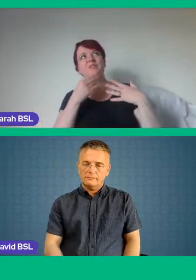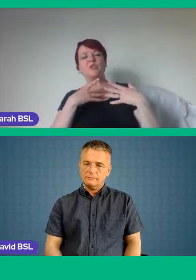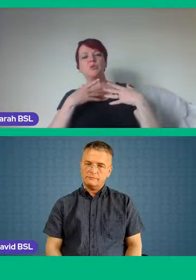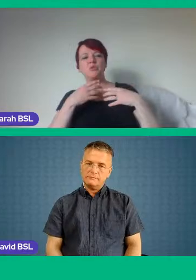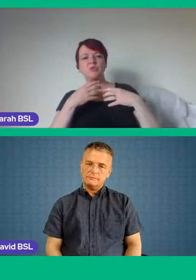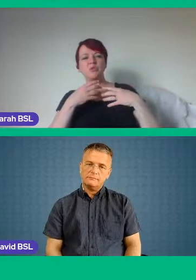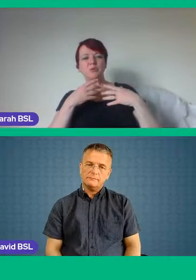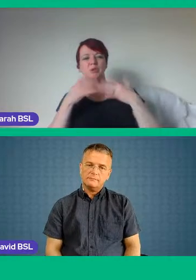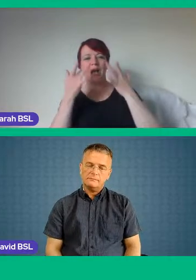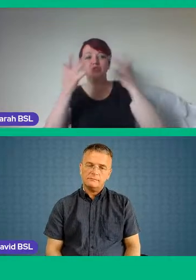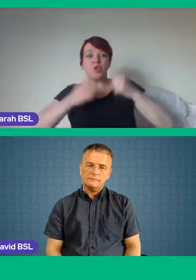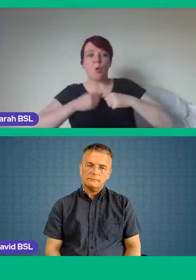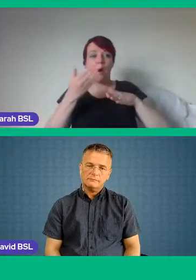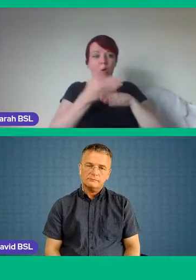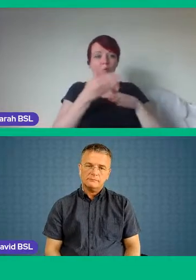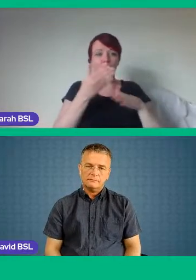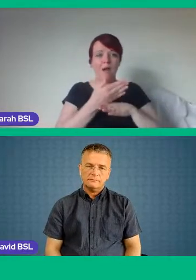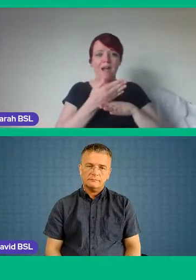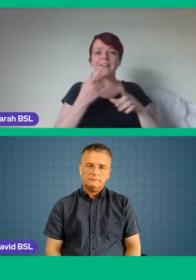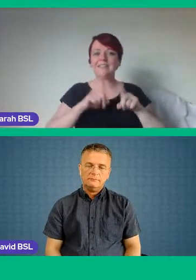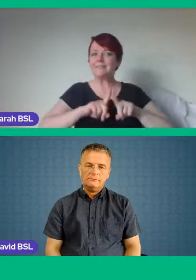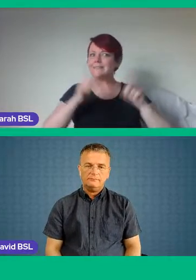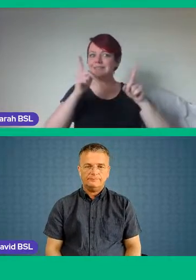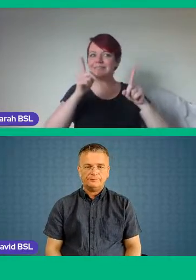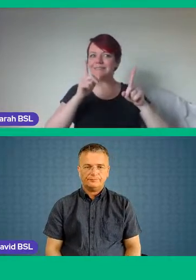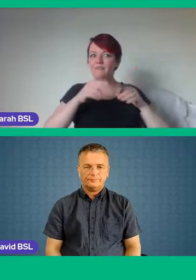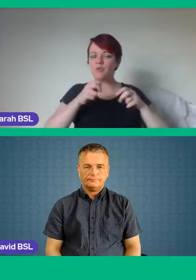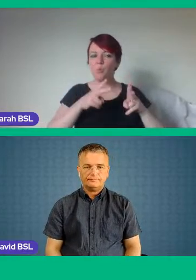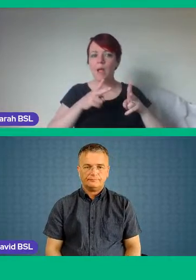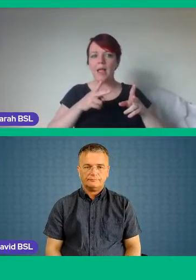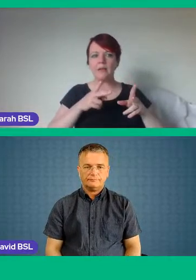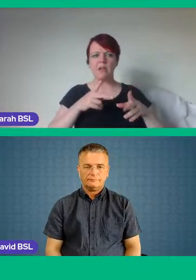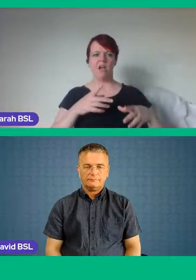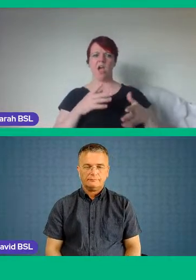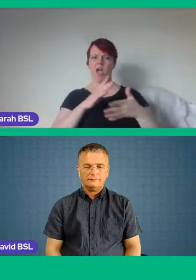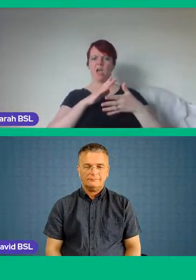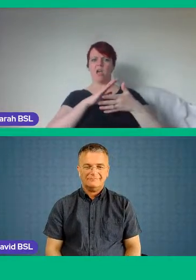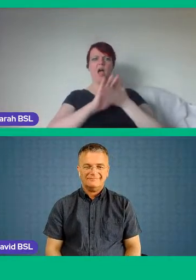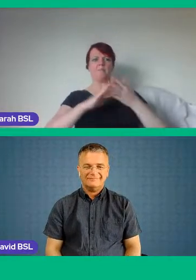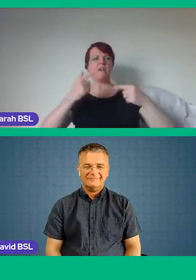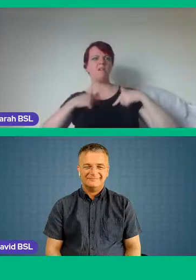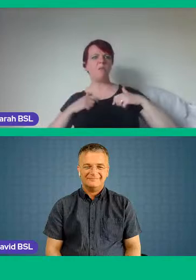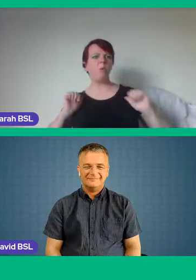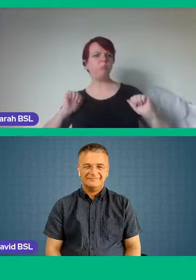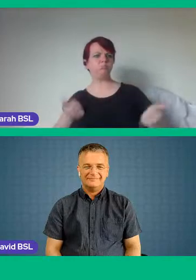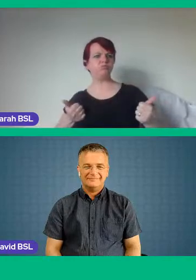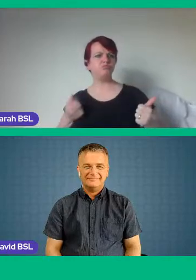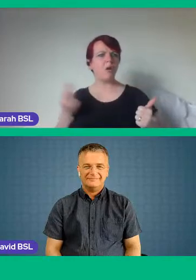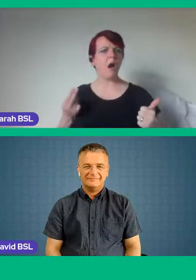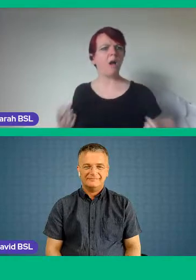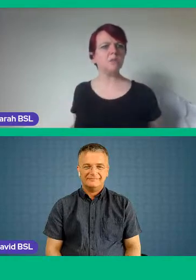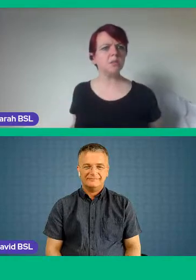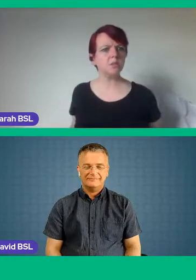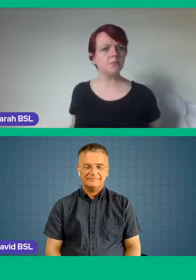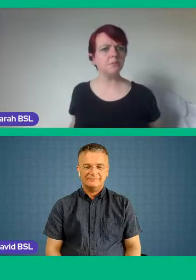how many people will feel better and what will happen and what postcode. So community artists get used to expressing their